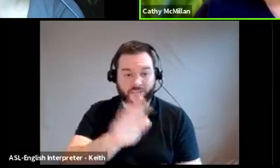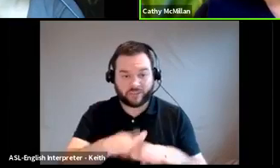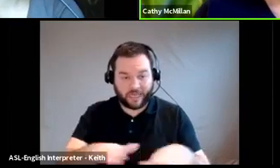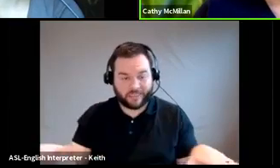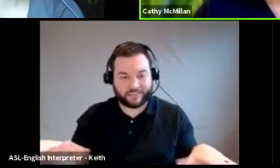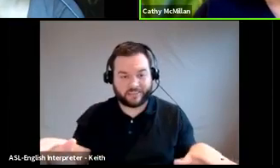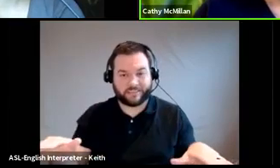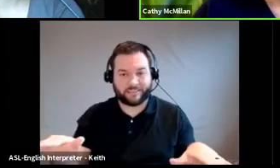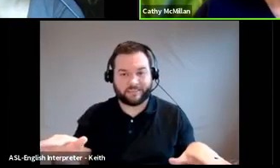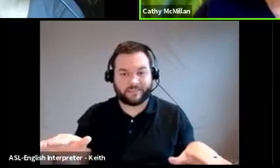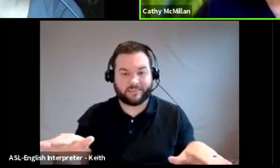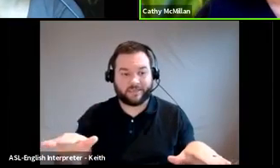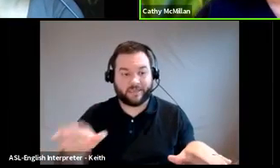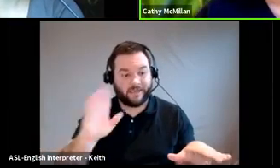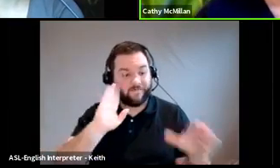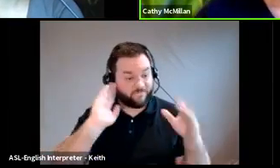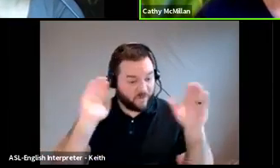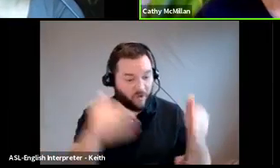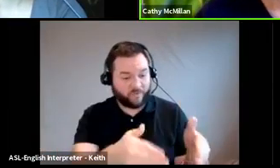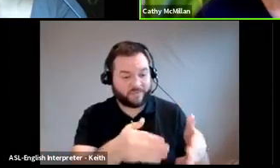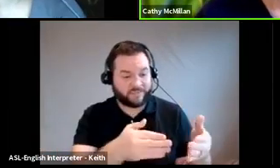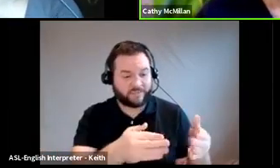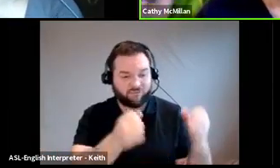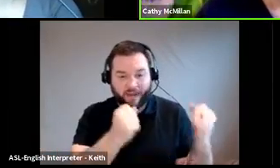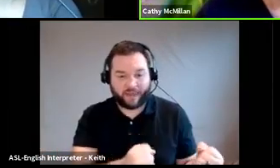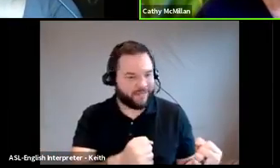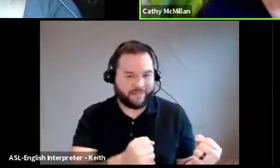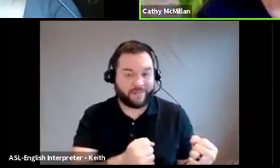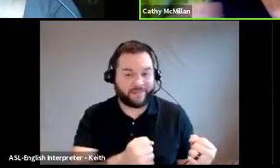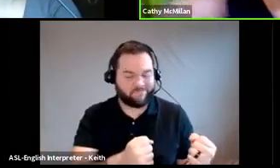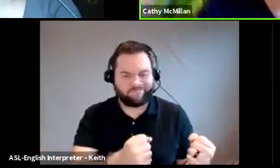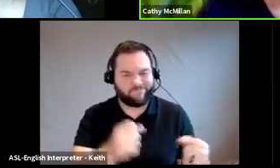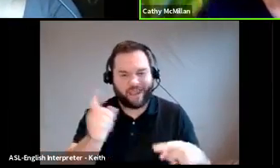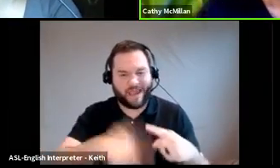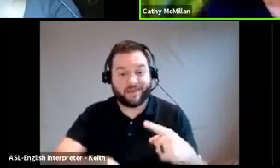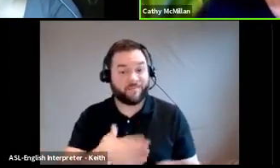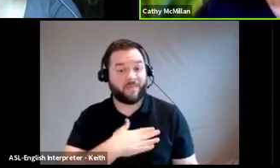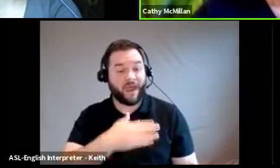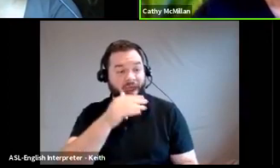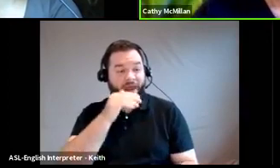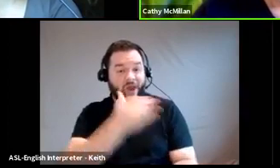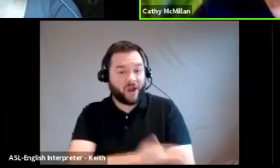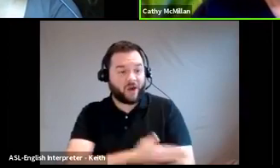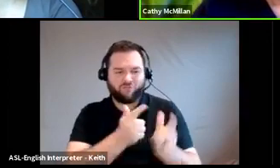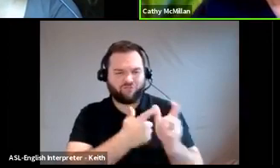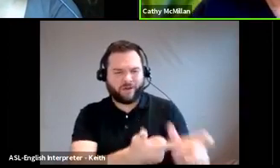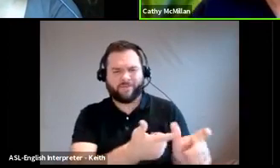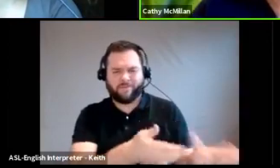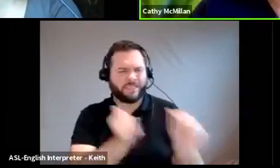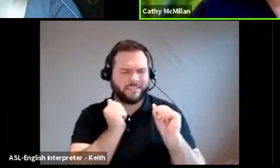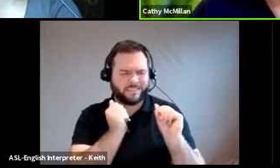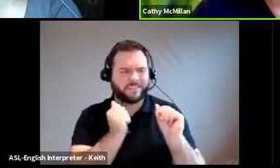is, you can't just you can't dysfunction on the. there r strengths, like my, my eir strengths, like my, my daughter can run she could in grade one beat all the boys in